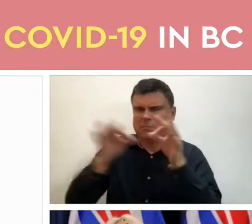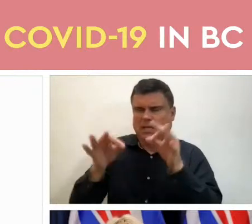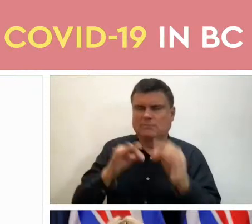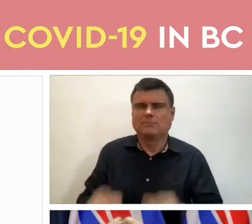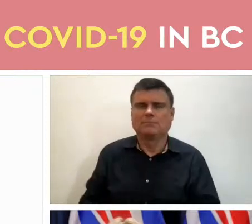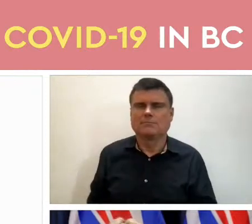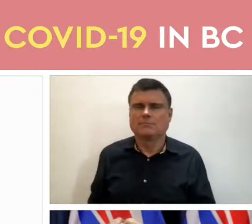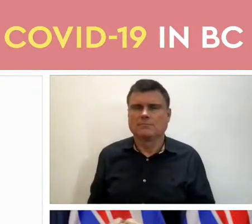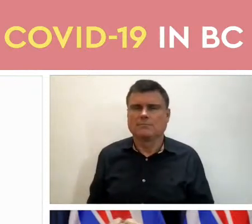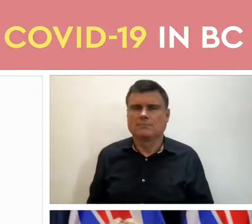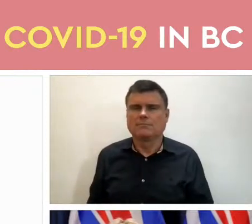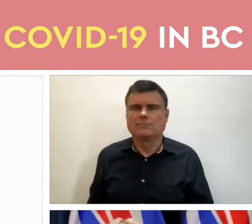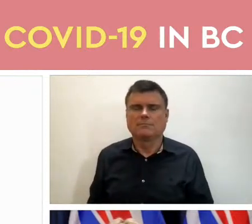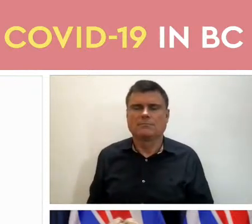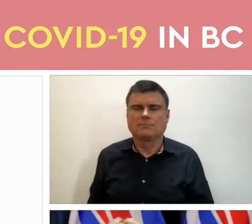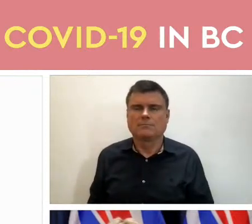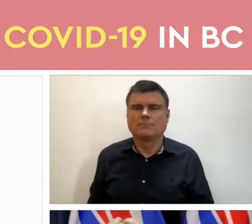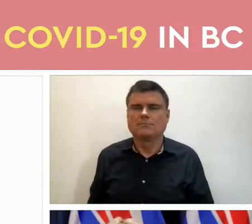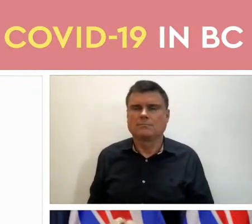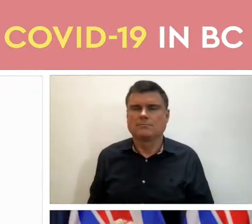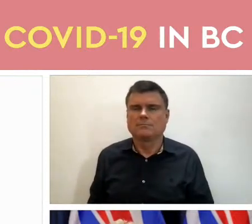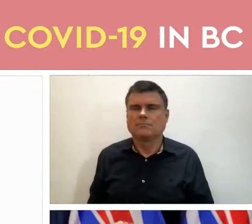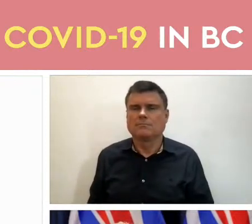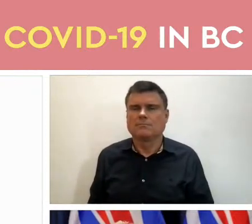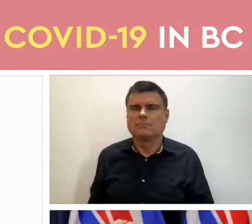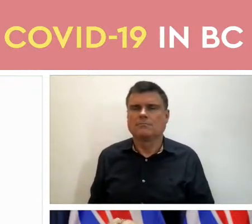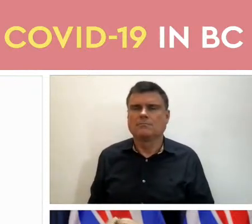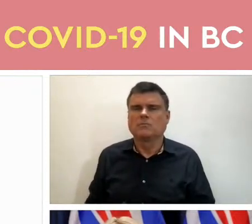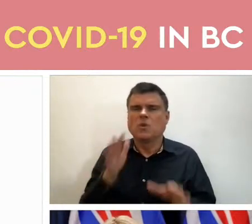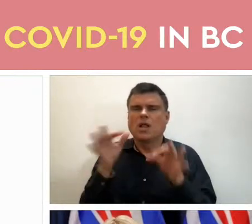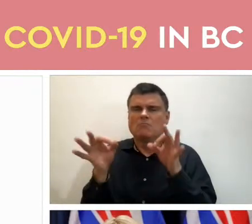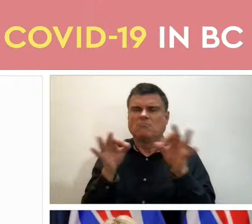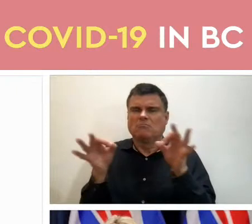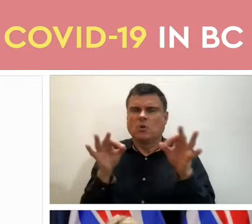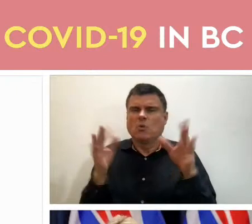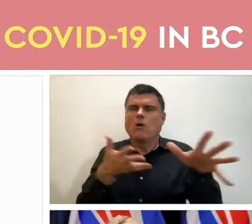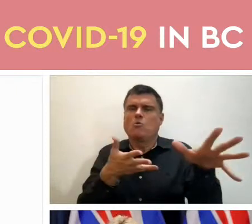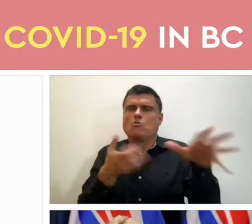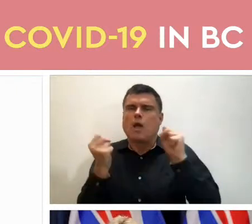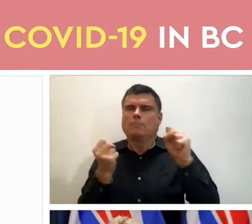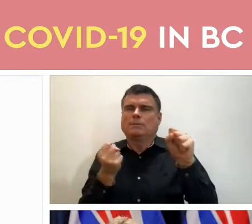forms that we have here in B.C. to support us getting through